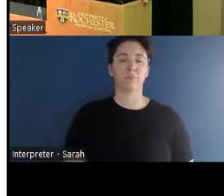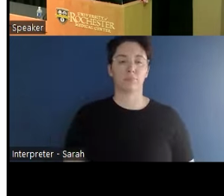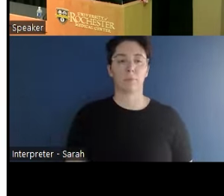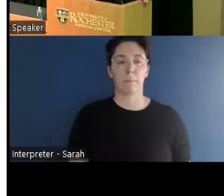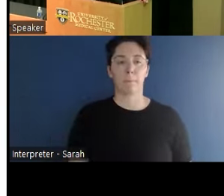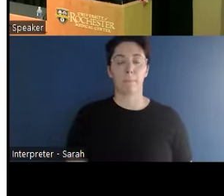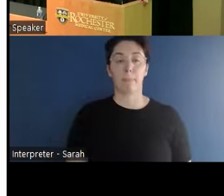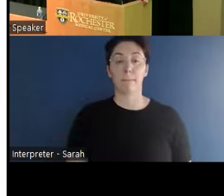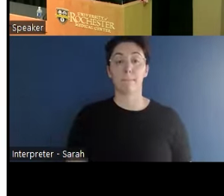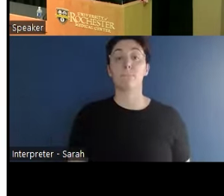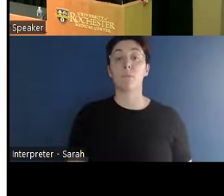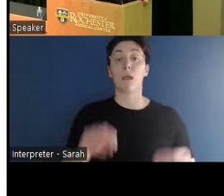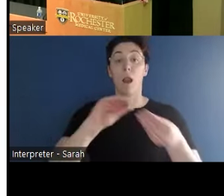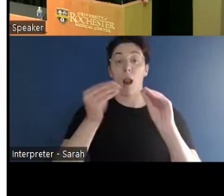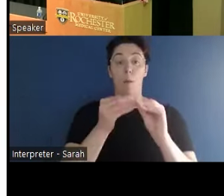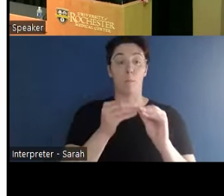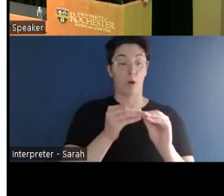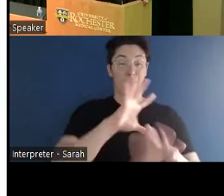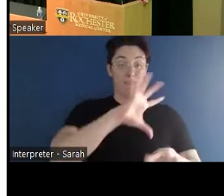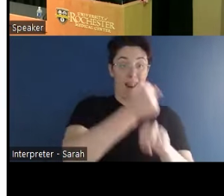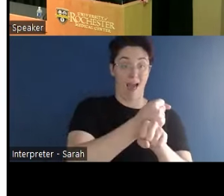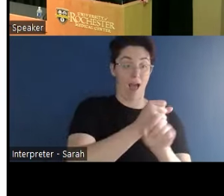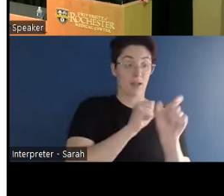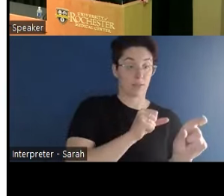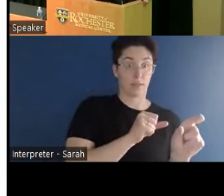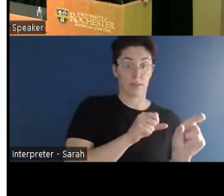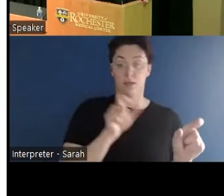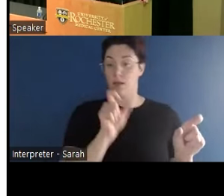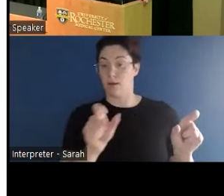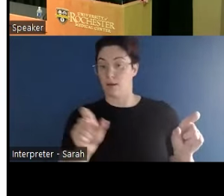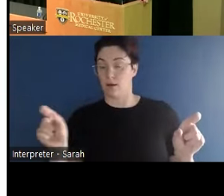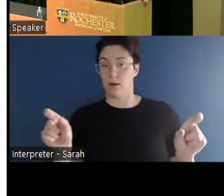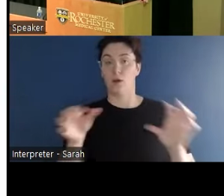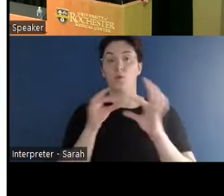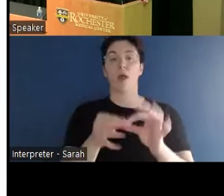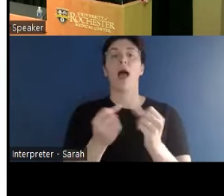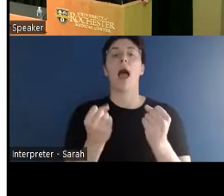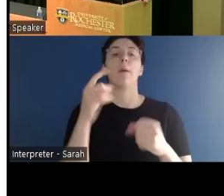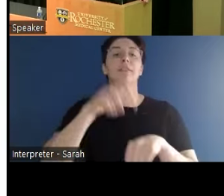of locks on each box corresponds to the number of times there going to have to click and then